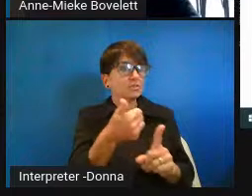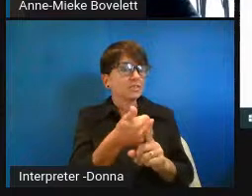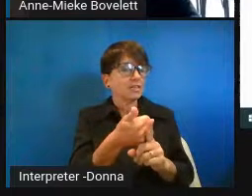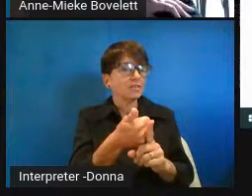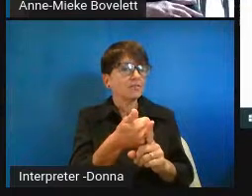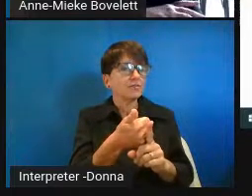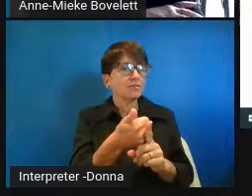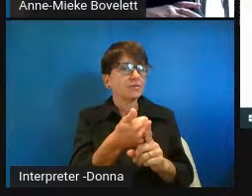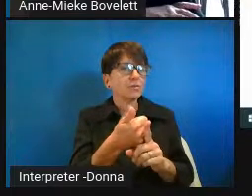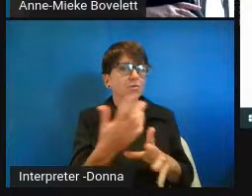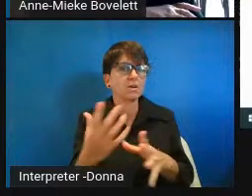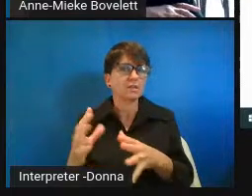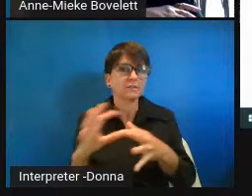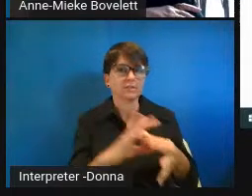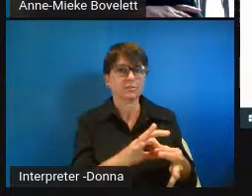Lazar Bulatovic: Okay.